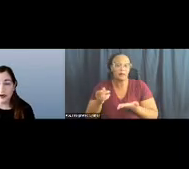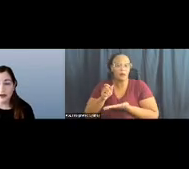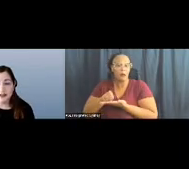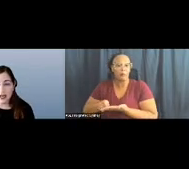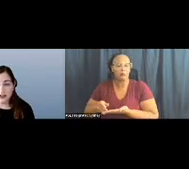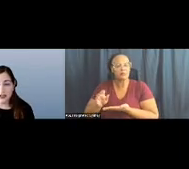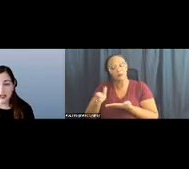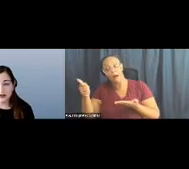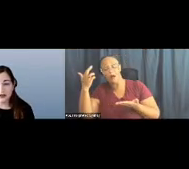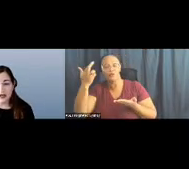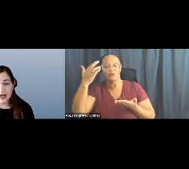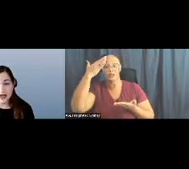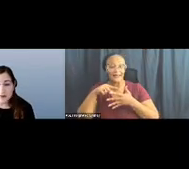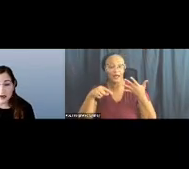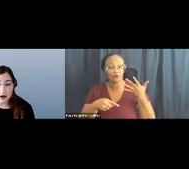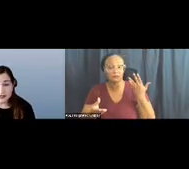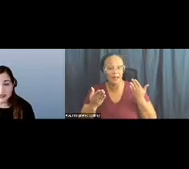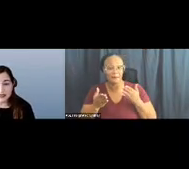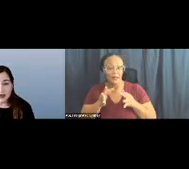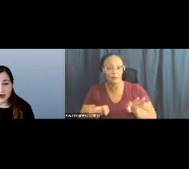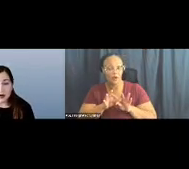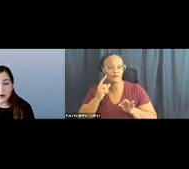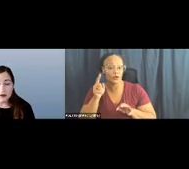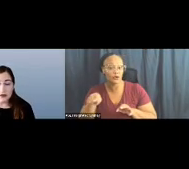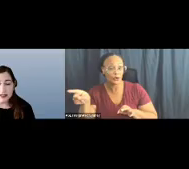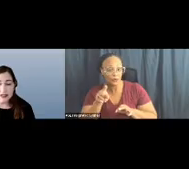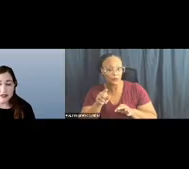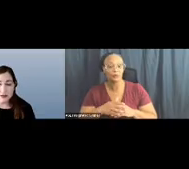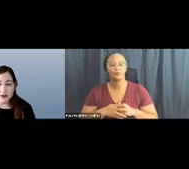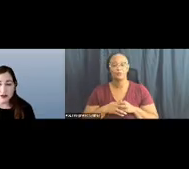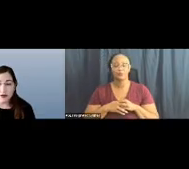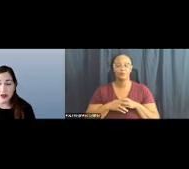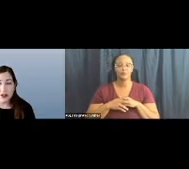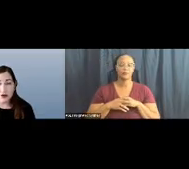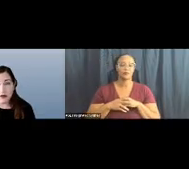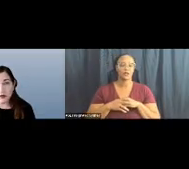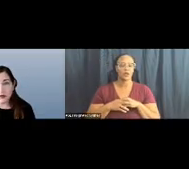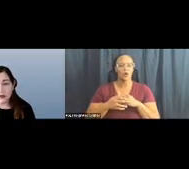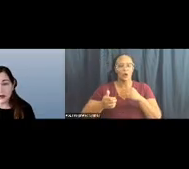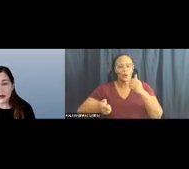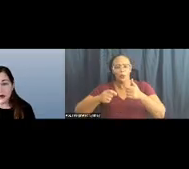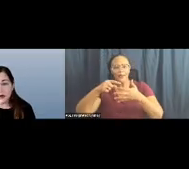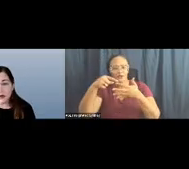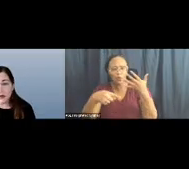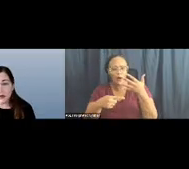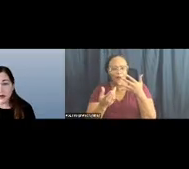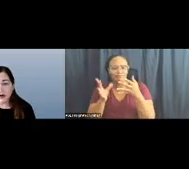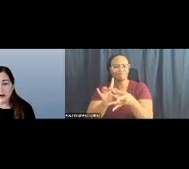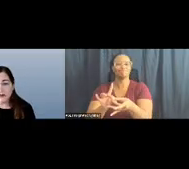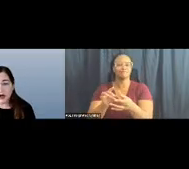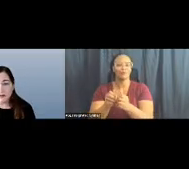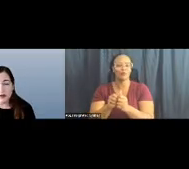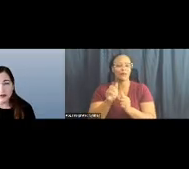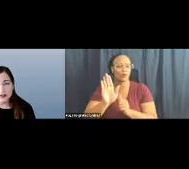both parents and educators in our state. What resonates with you in your role or involvement